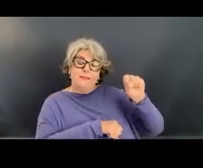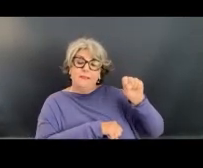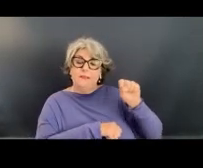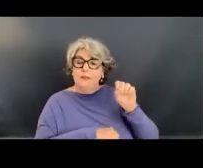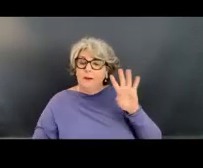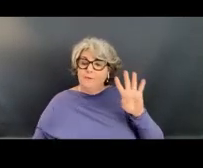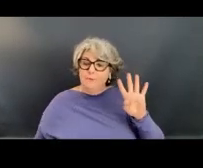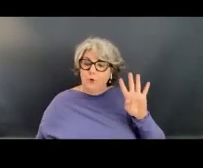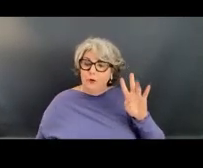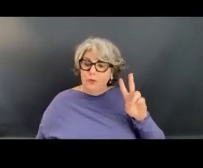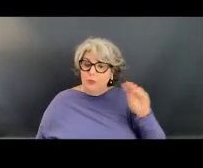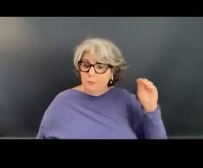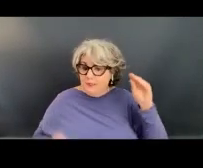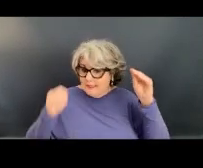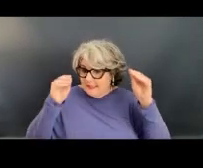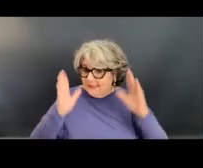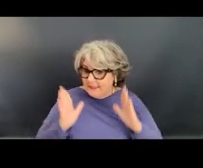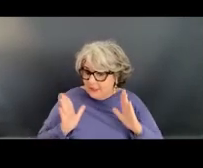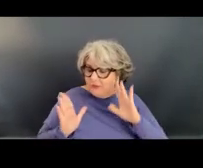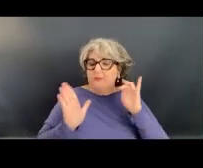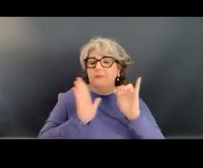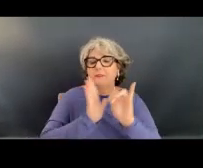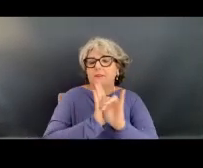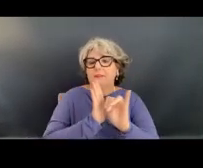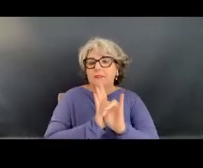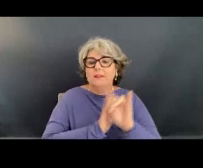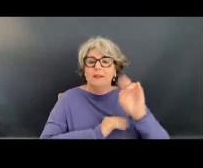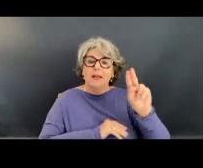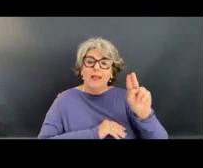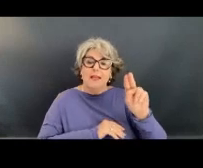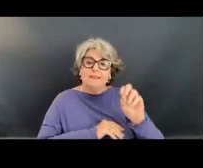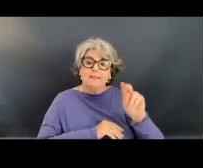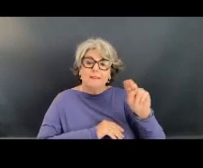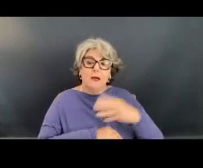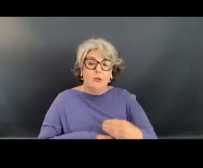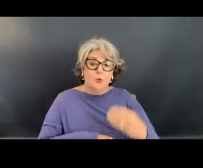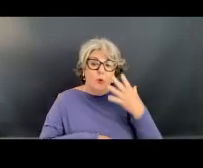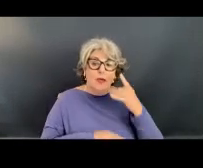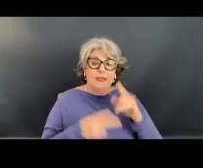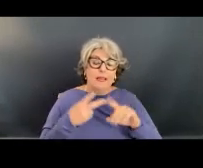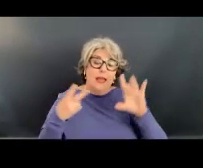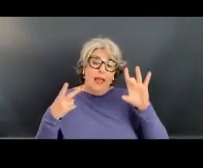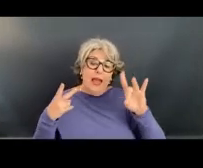teachers identifying as non white, more than 80% of the students are non white.